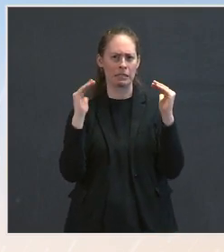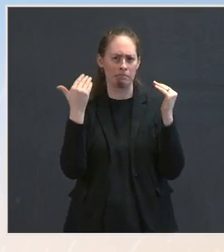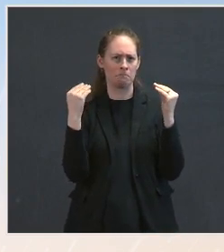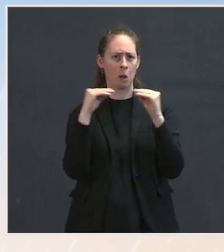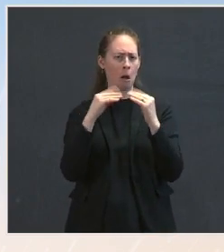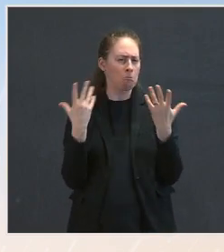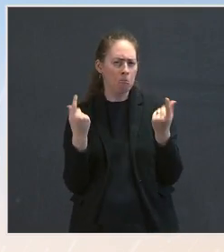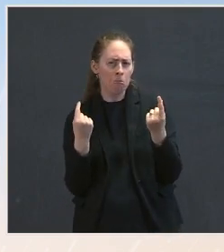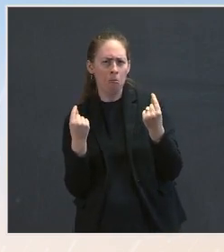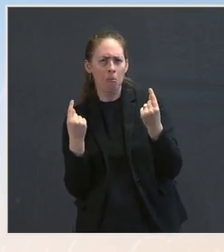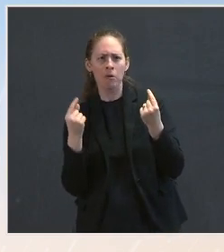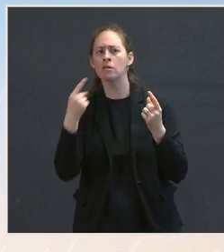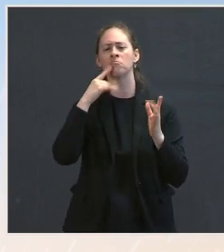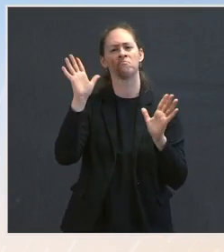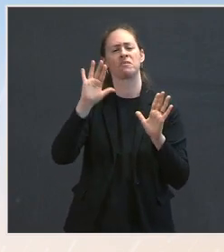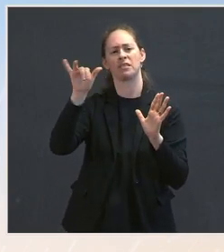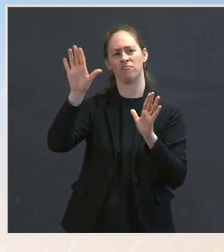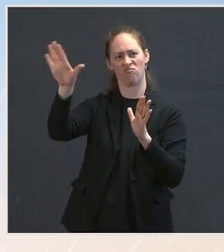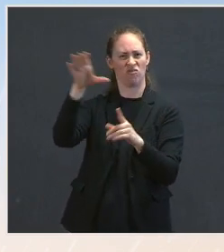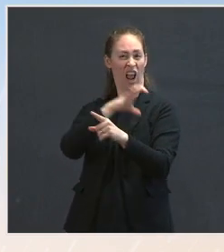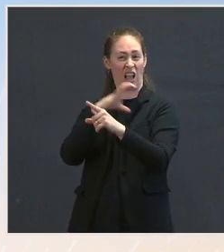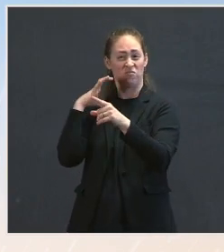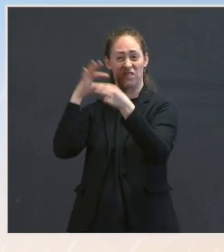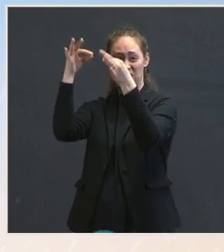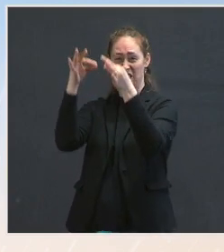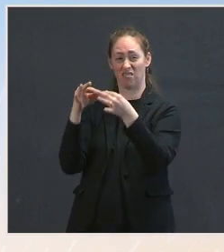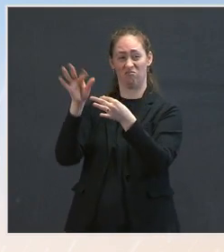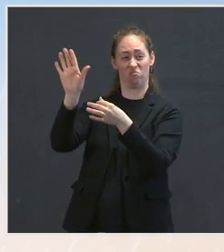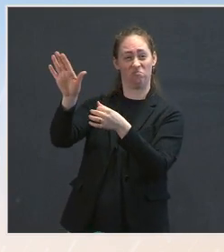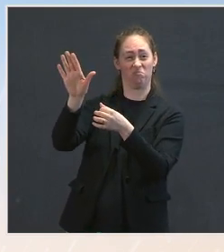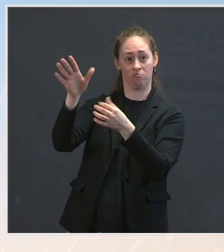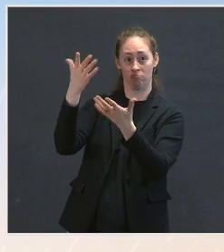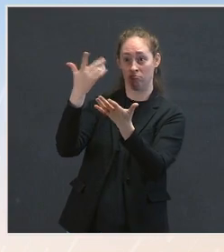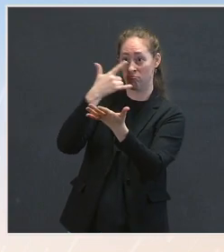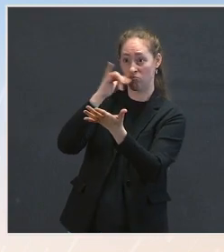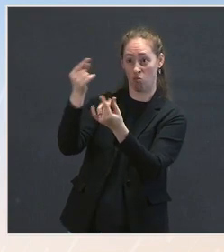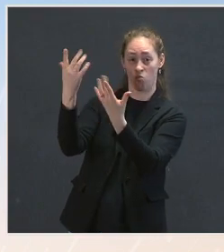leaders in Congress -- to determine what that will look like. The Press: And on immigration: